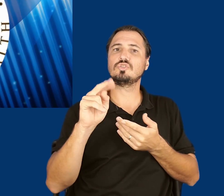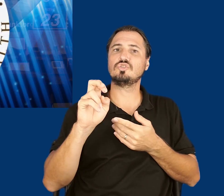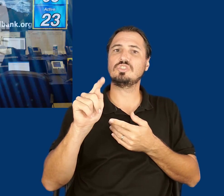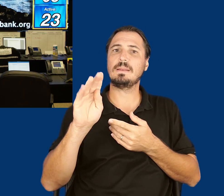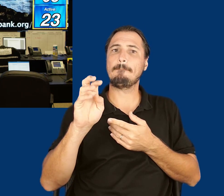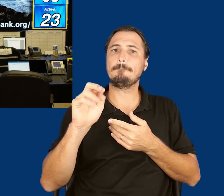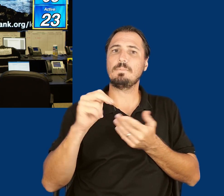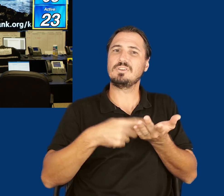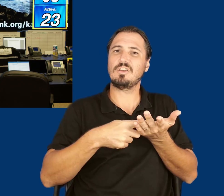Thank you, Mayor Kawakami.